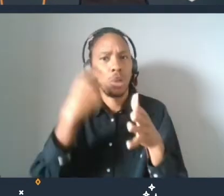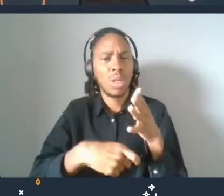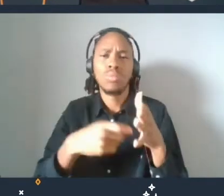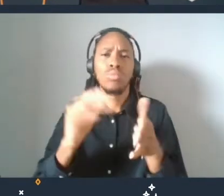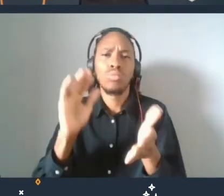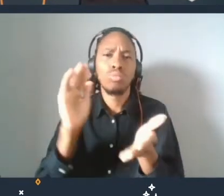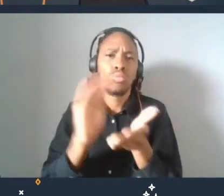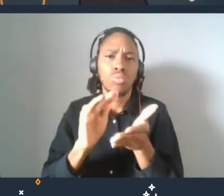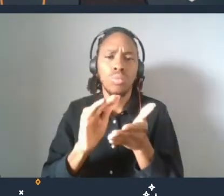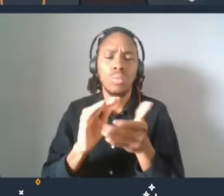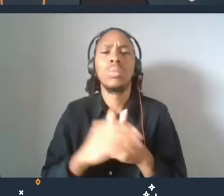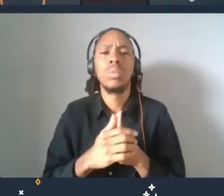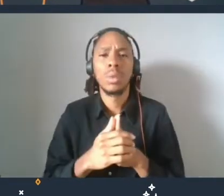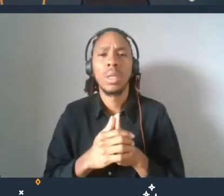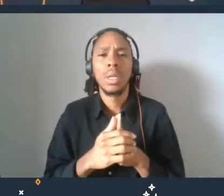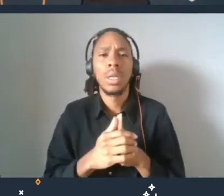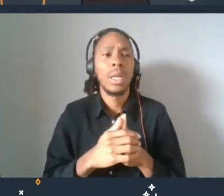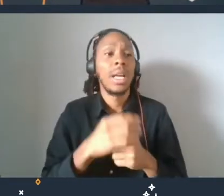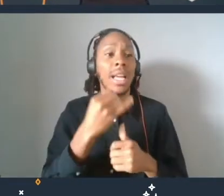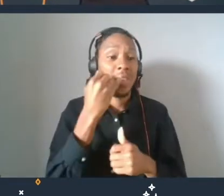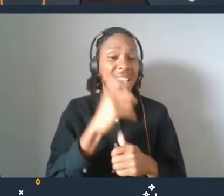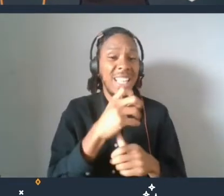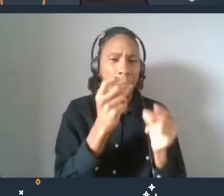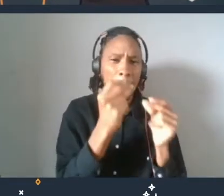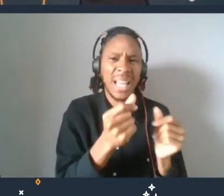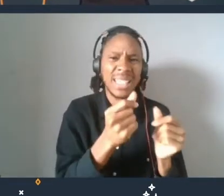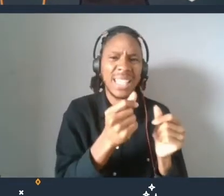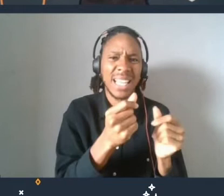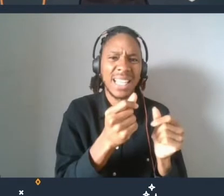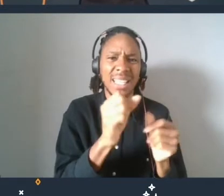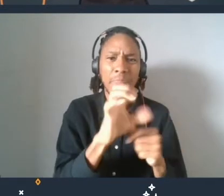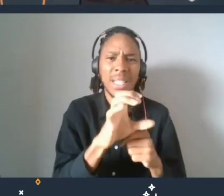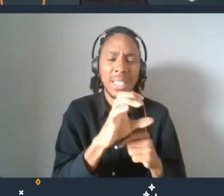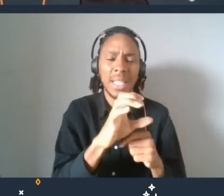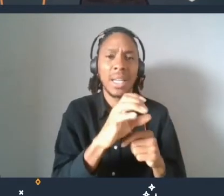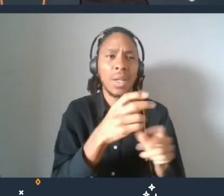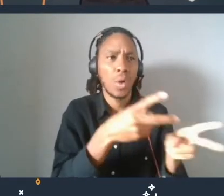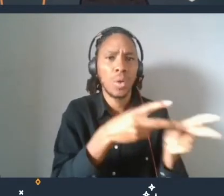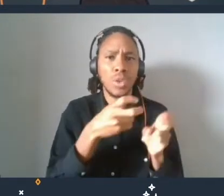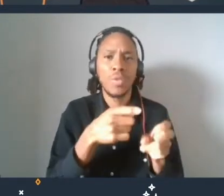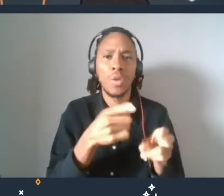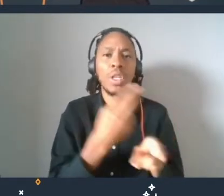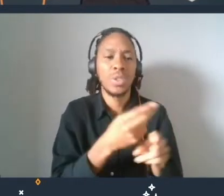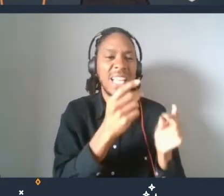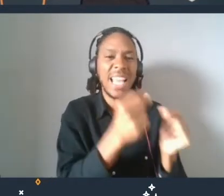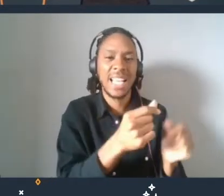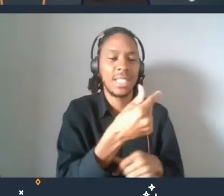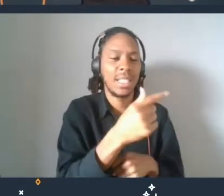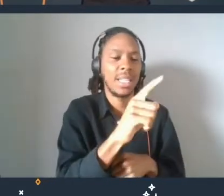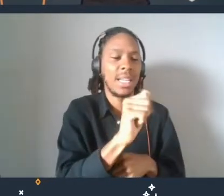that needs that millisecond retrieval, that's where you can use S3 Glacier Instant Retrieval. For data with changing access patterns